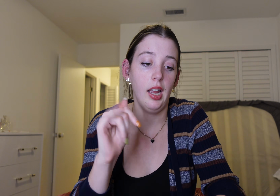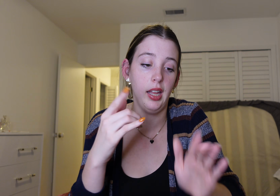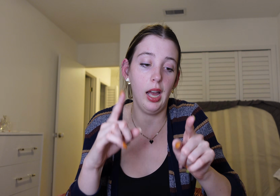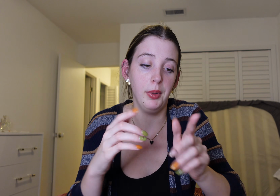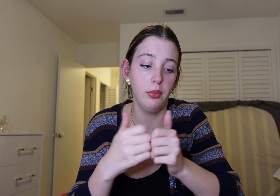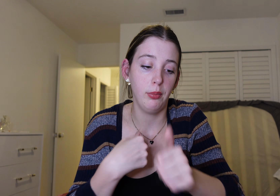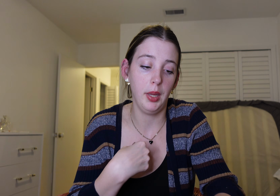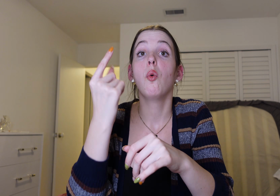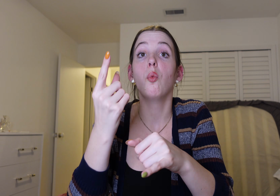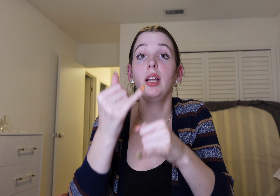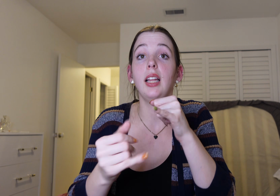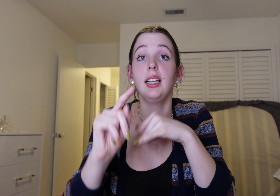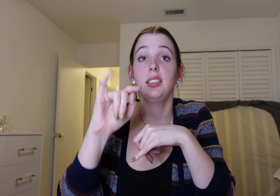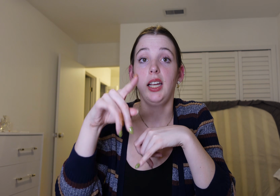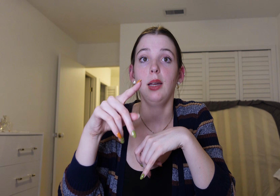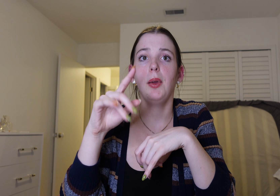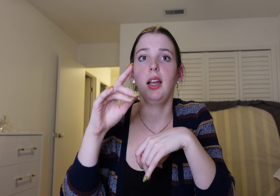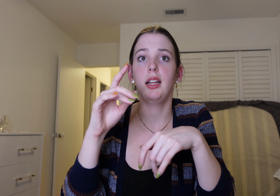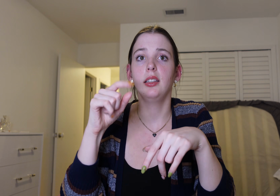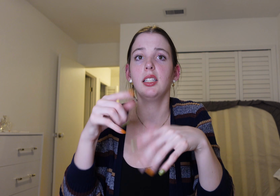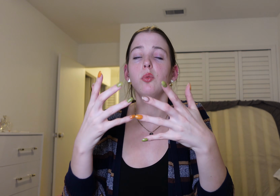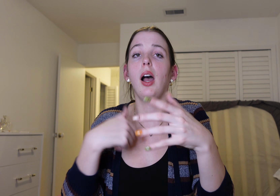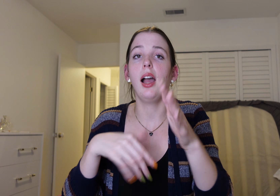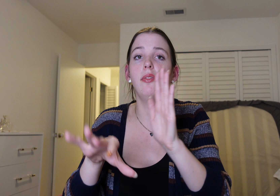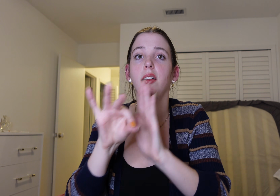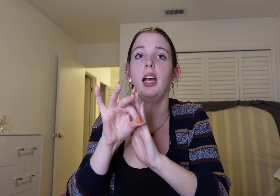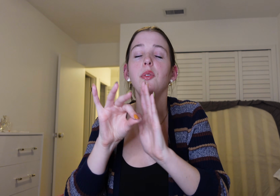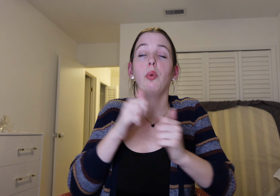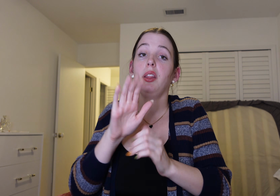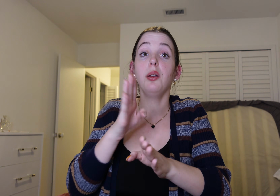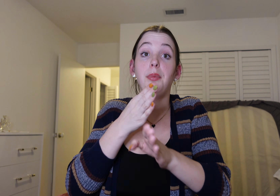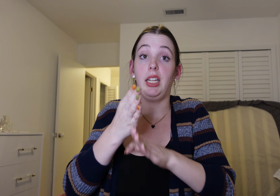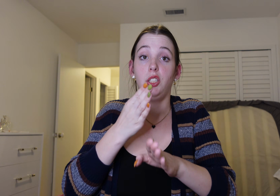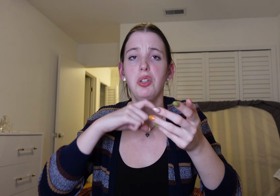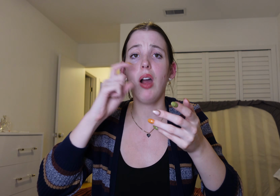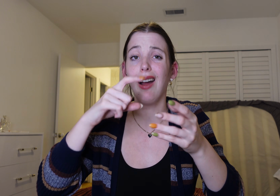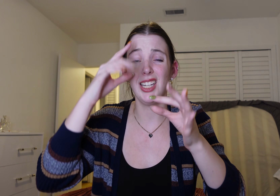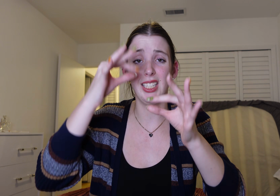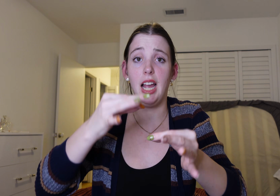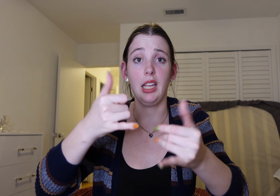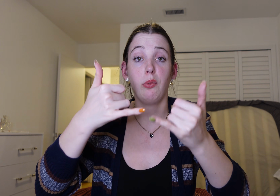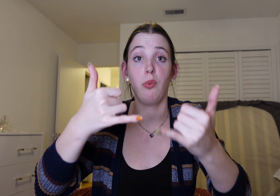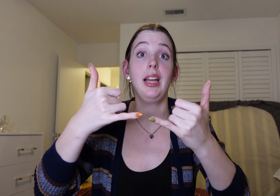and that happened with me one last tip and this is what I found out with your major you don't have to decide like right